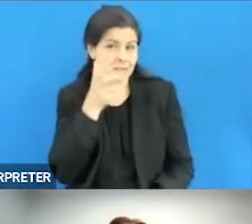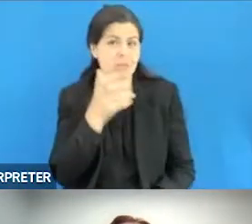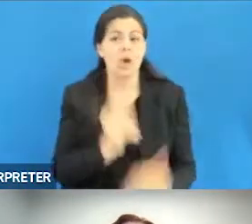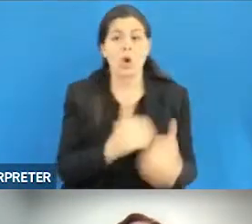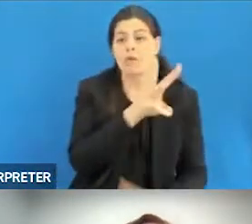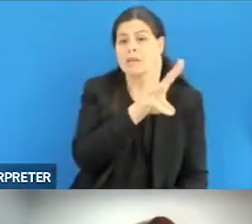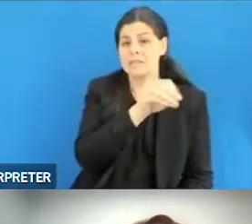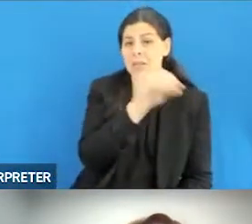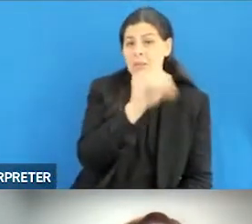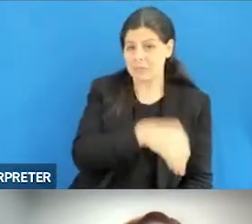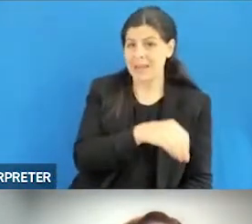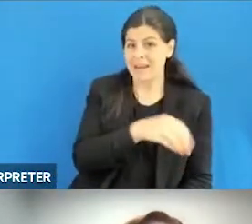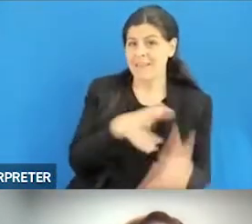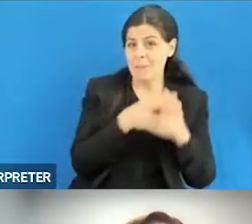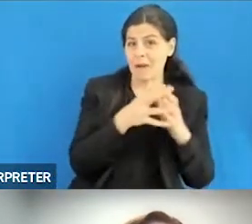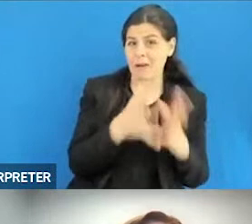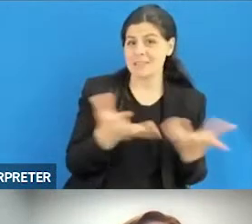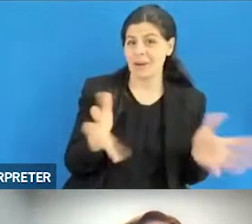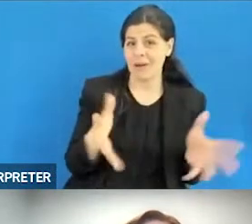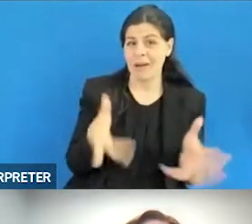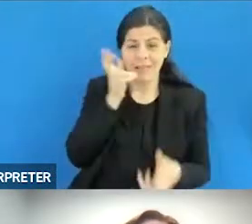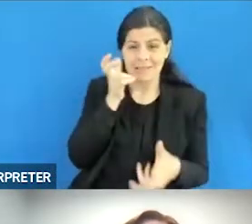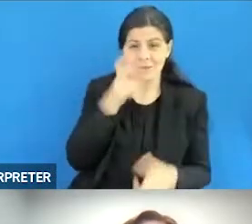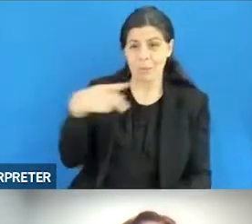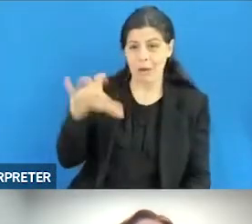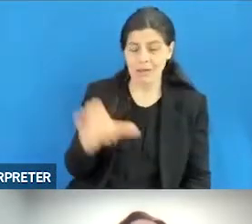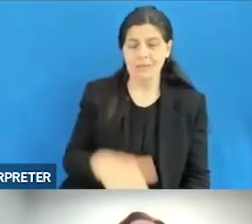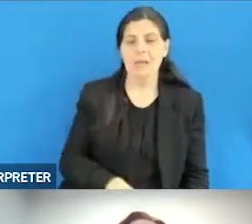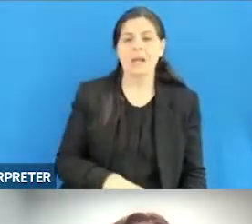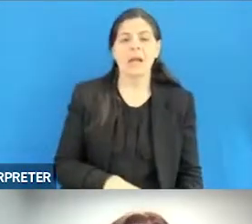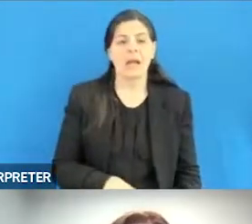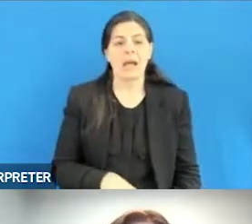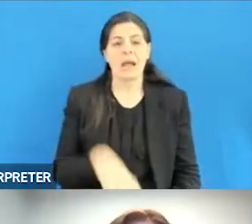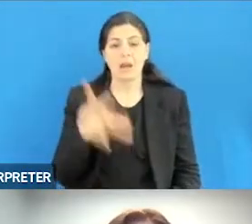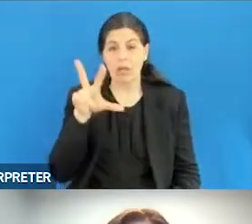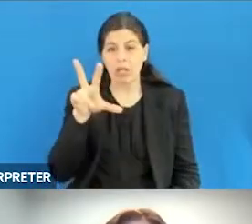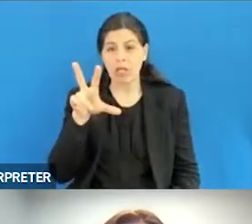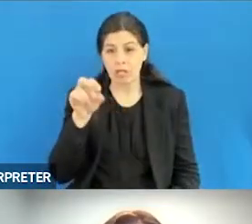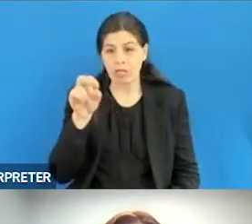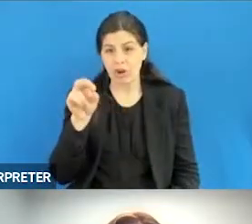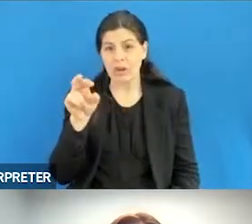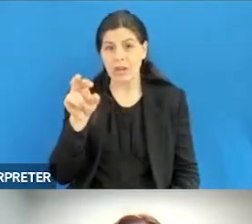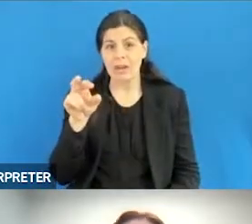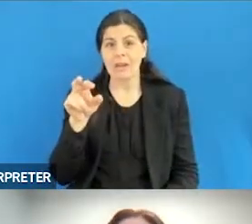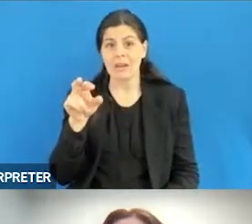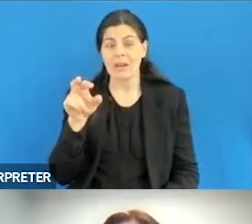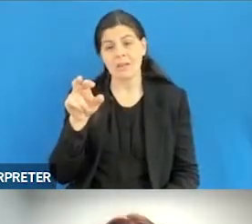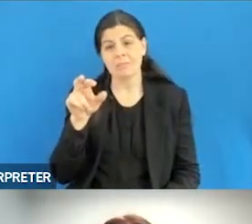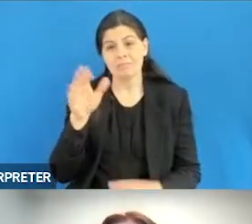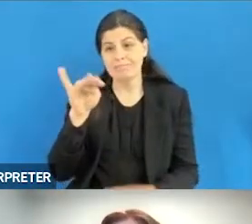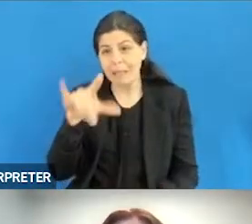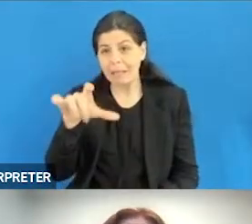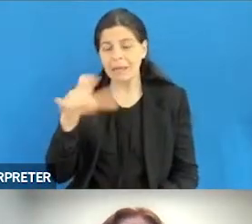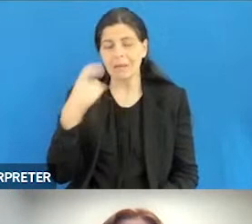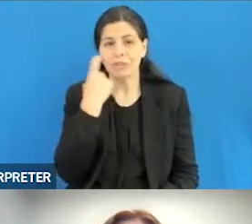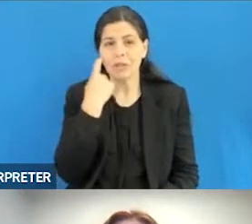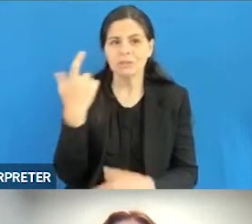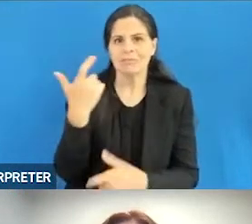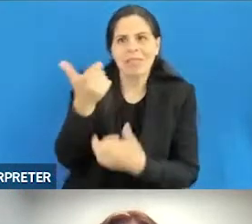and over 30% of Americans have listened to a podcast in just the last month. What types of podcasts do SAG-AFTRA cover?